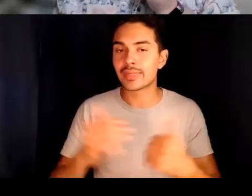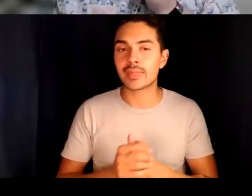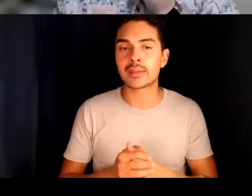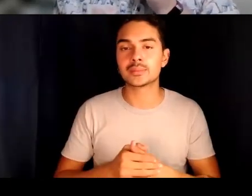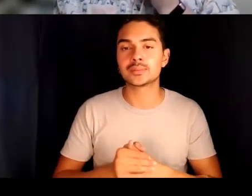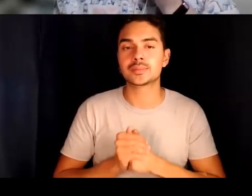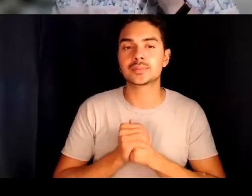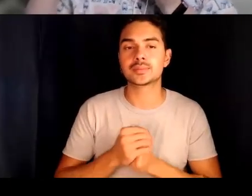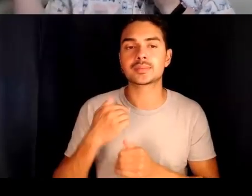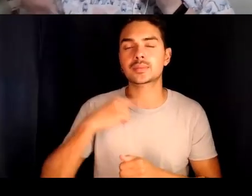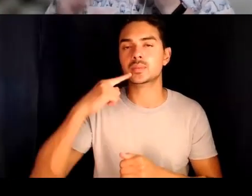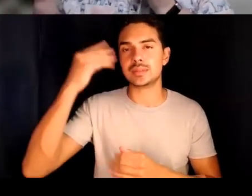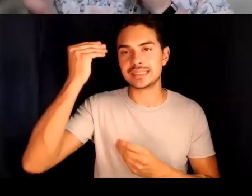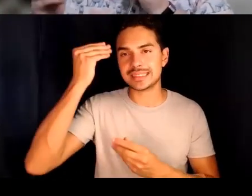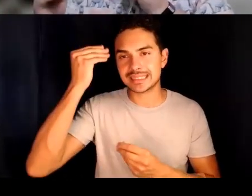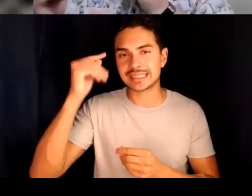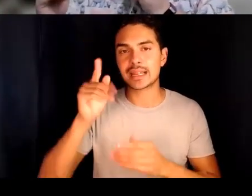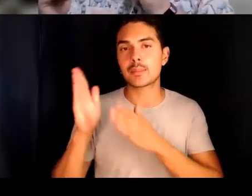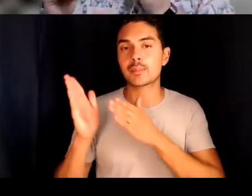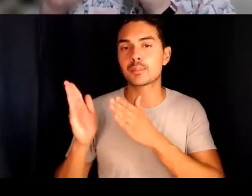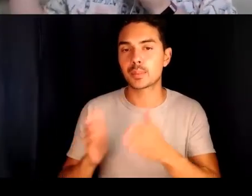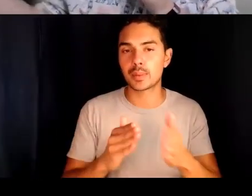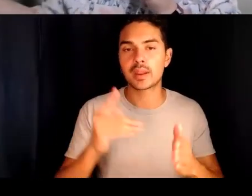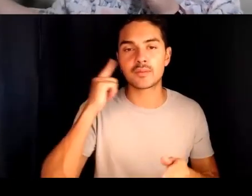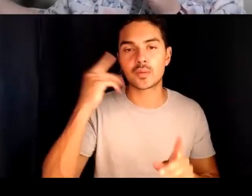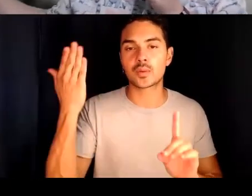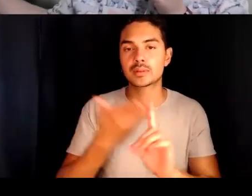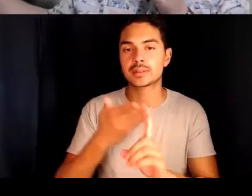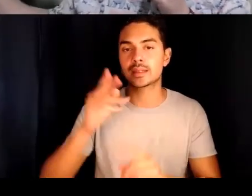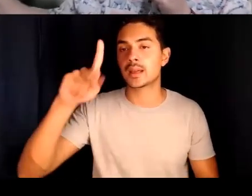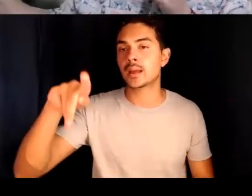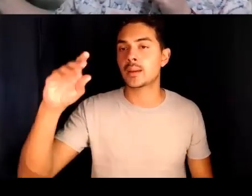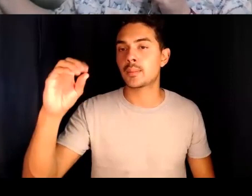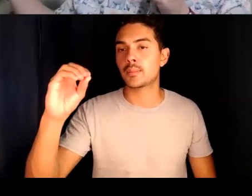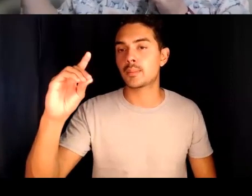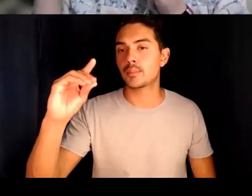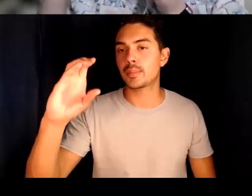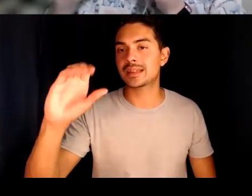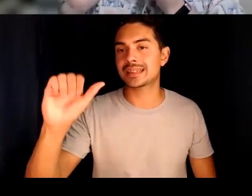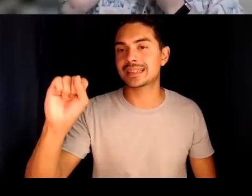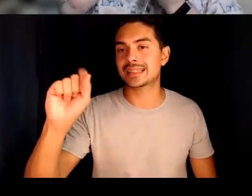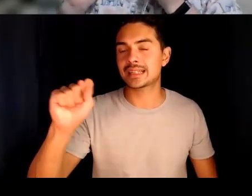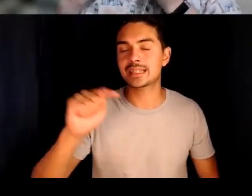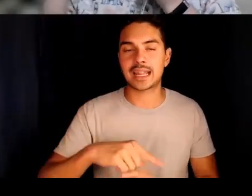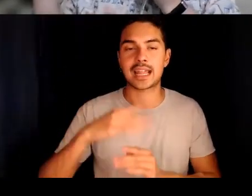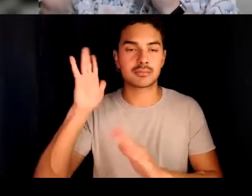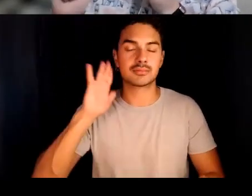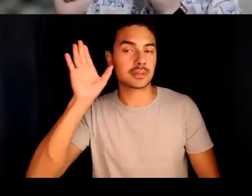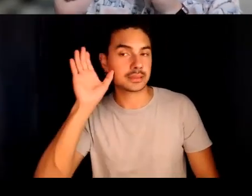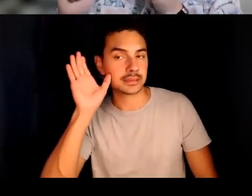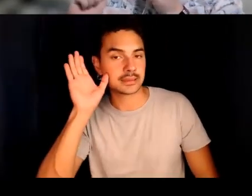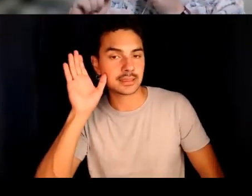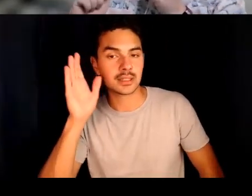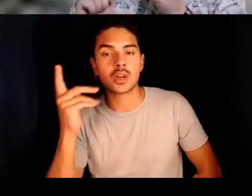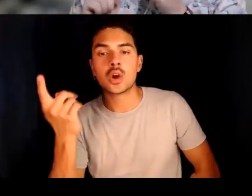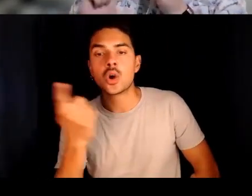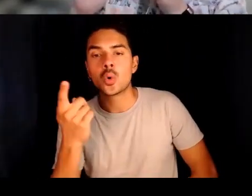I was thinking as I was preparing for this podcast, I used to listen to always ended with something like,